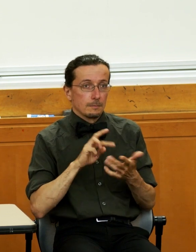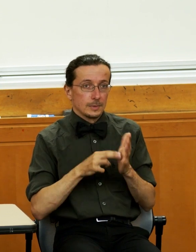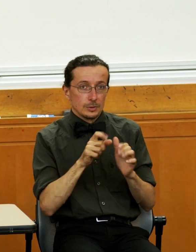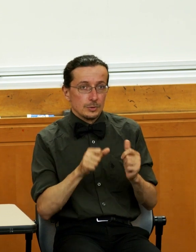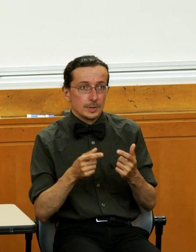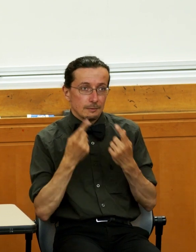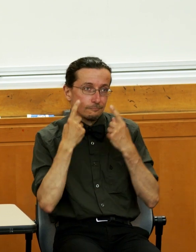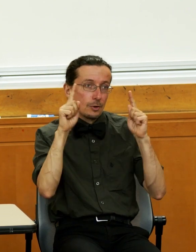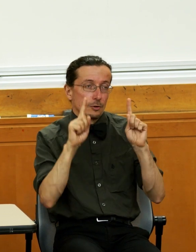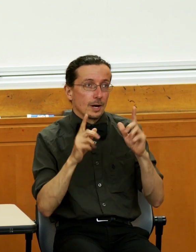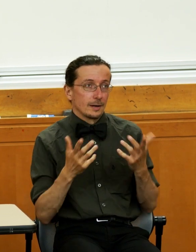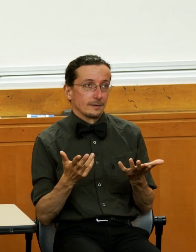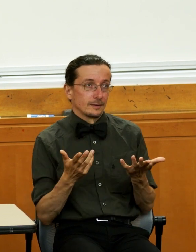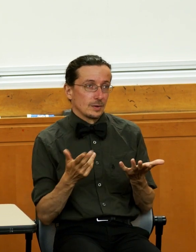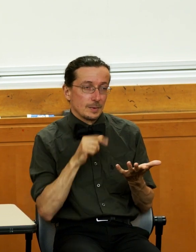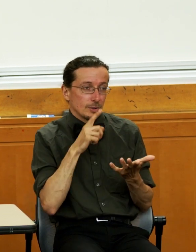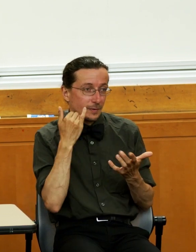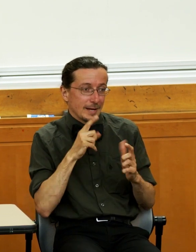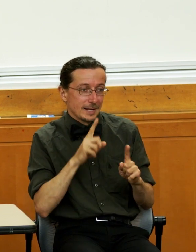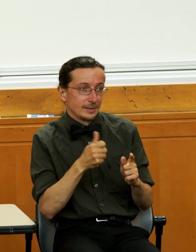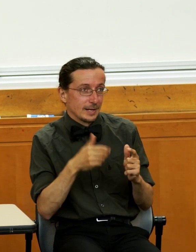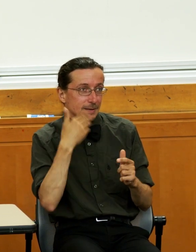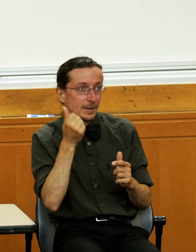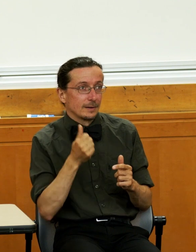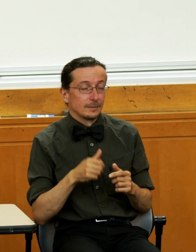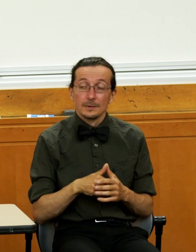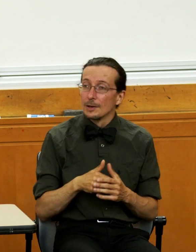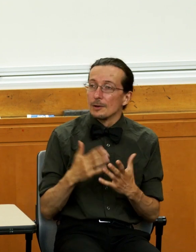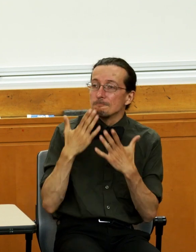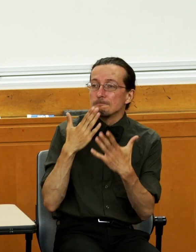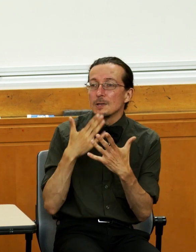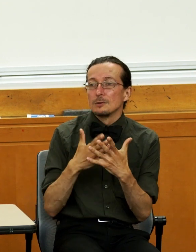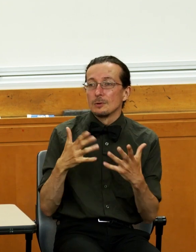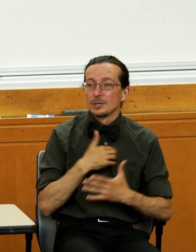So, I don't know that I have a… Well, thank you, thank you so much. I appreciate it. Yeah.